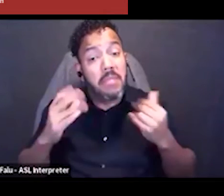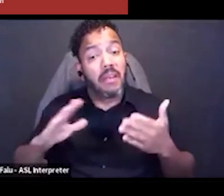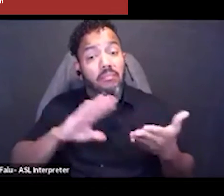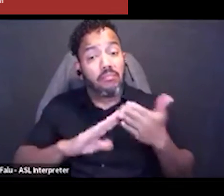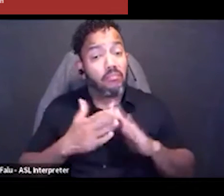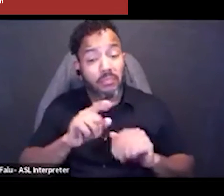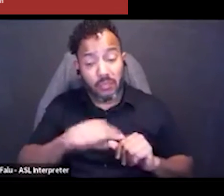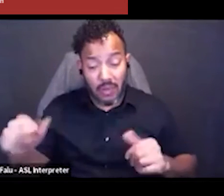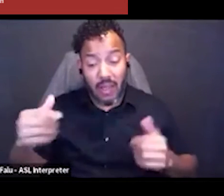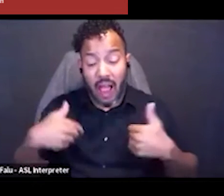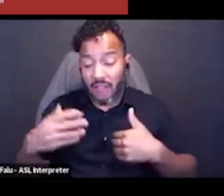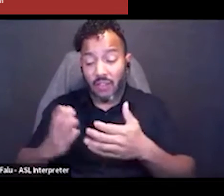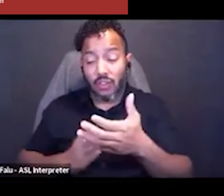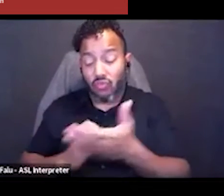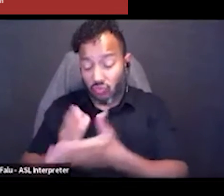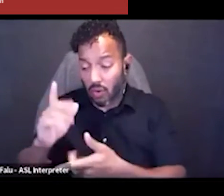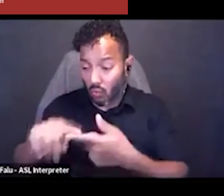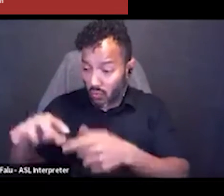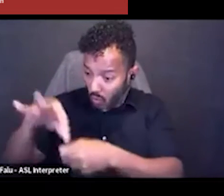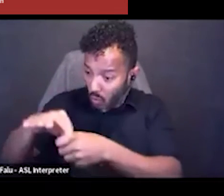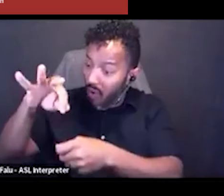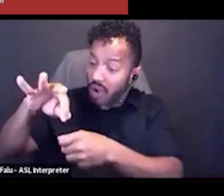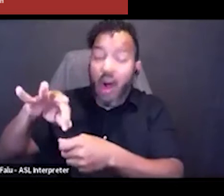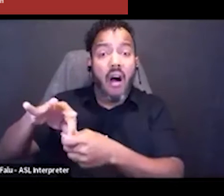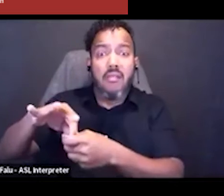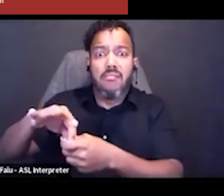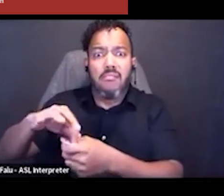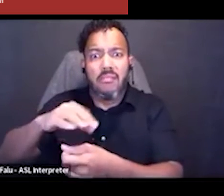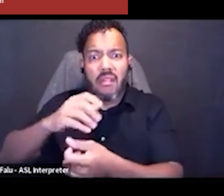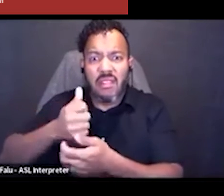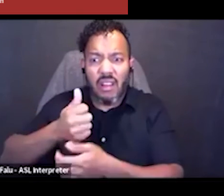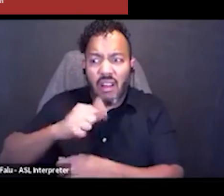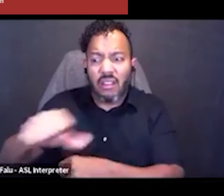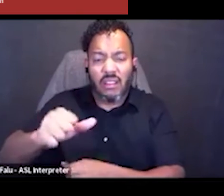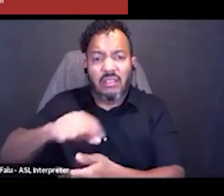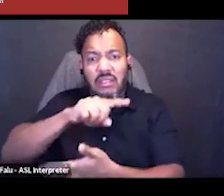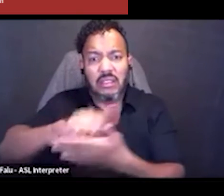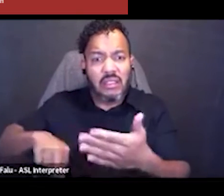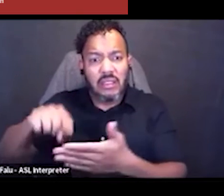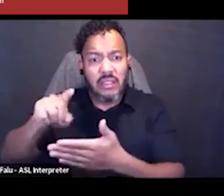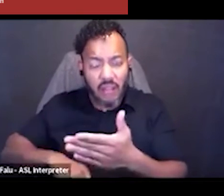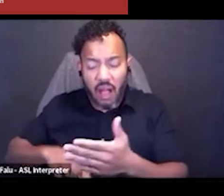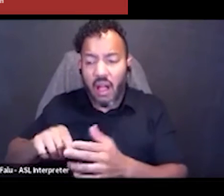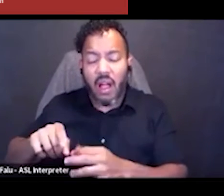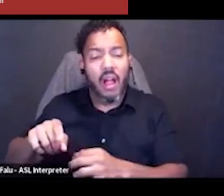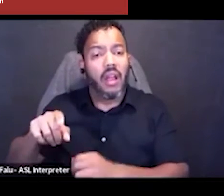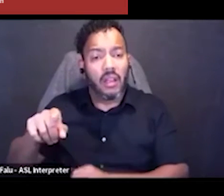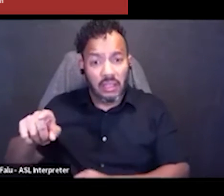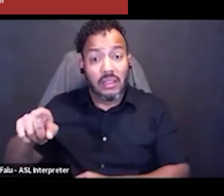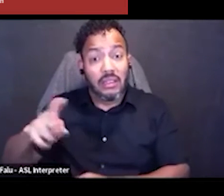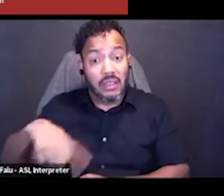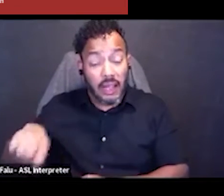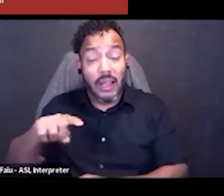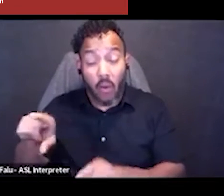vote denied are also those who are experiencing the brunt of the Coronavirus pandemic and